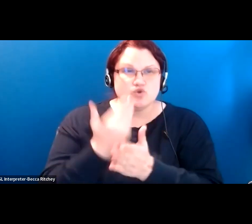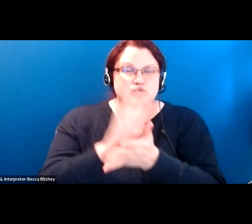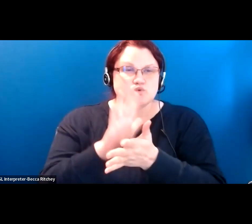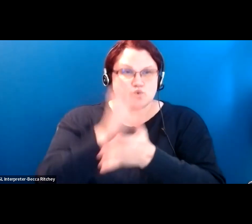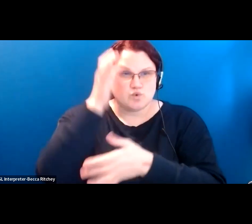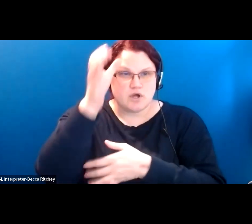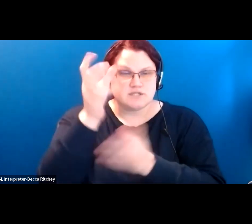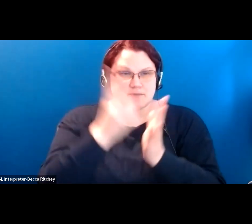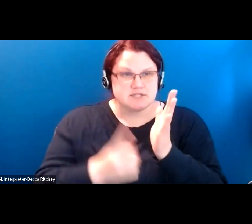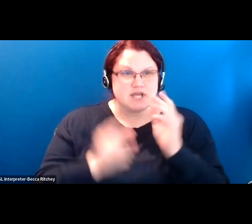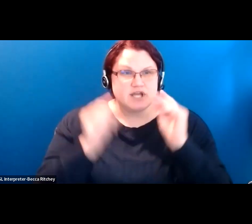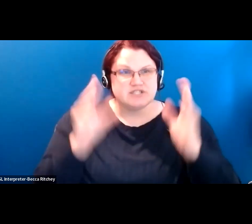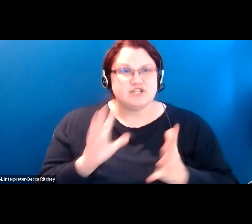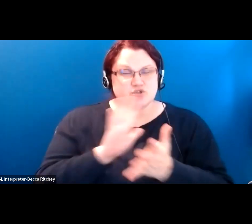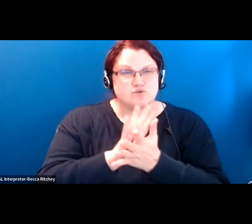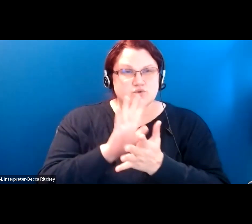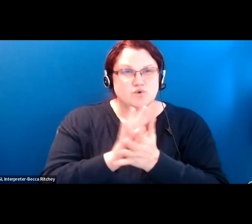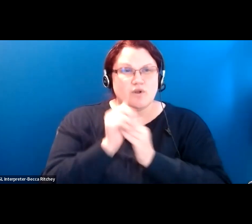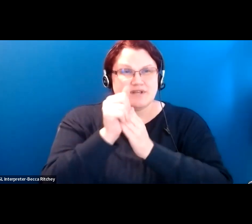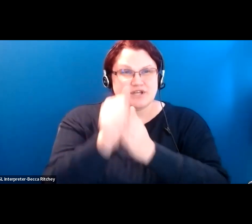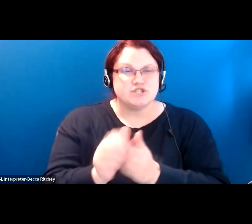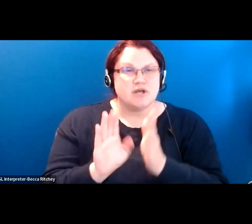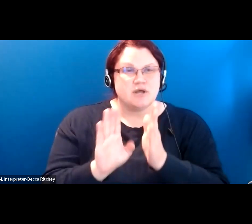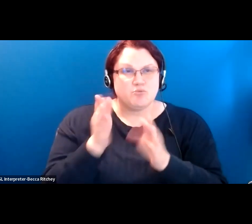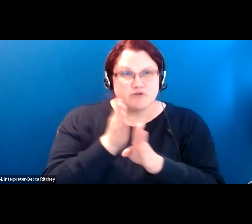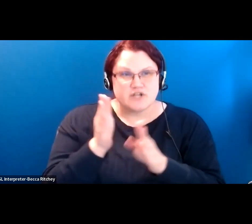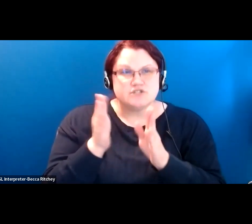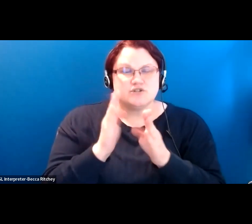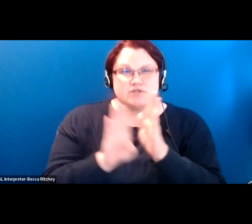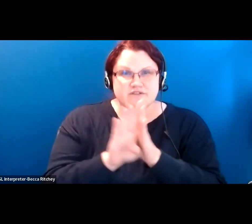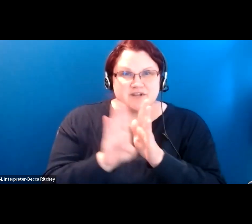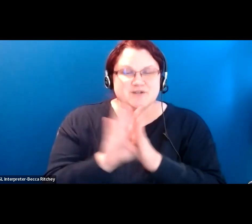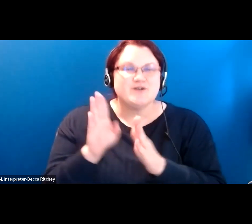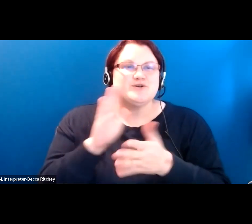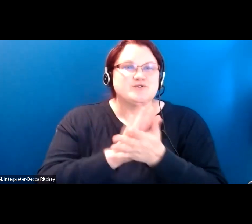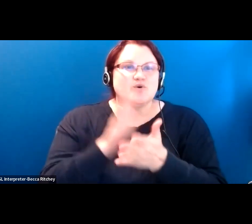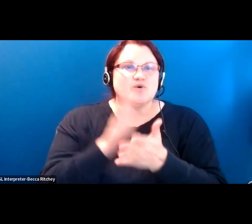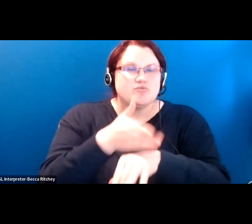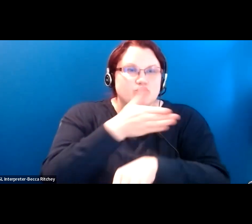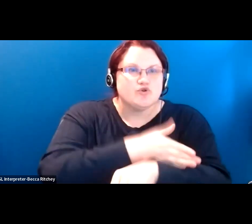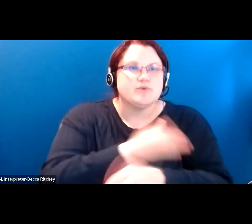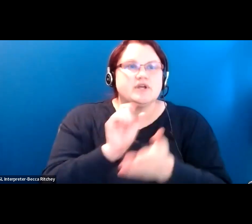teacher and school leader professional development, school improvement facilitation, grant writing and